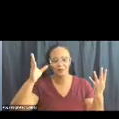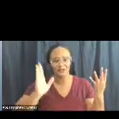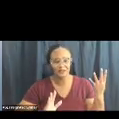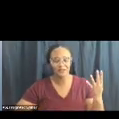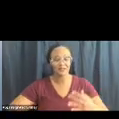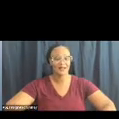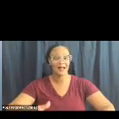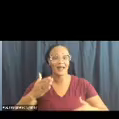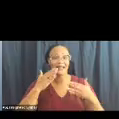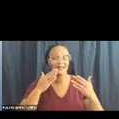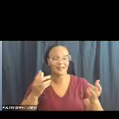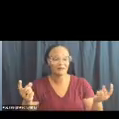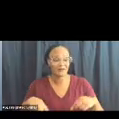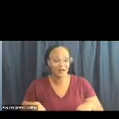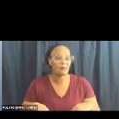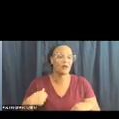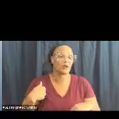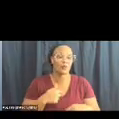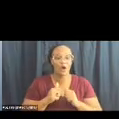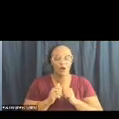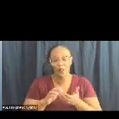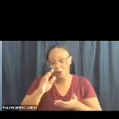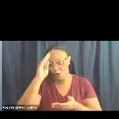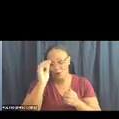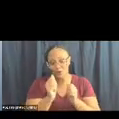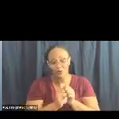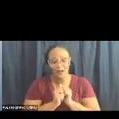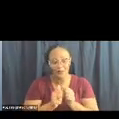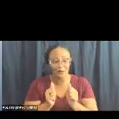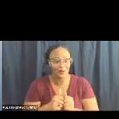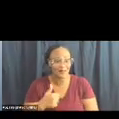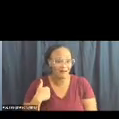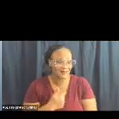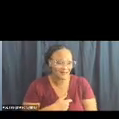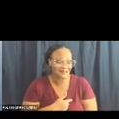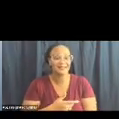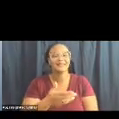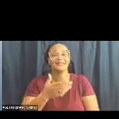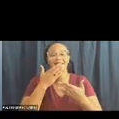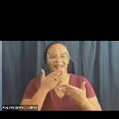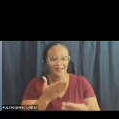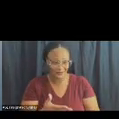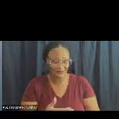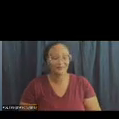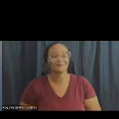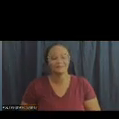thank all of you for joining us and learning together with us in this webinar. Thank you.